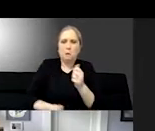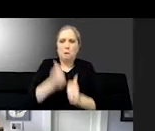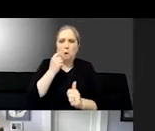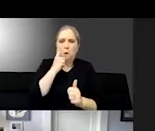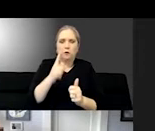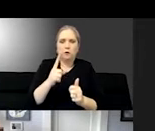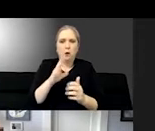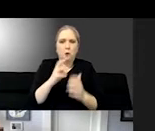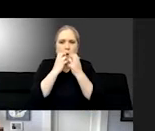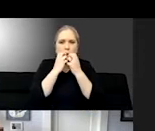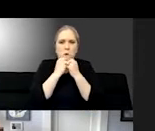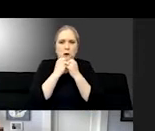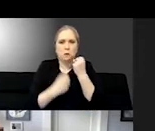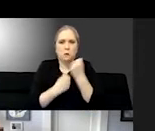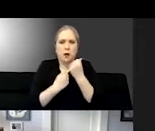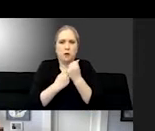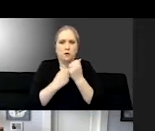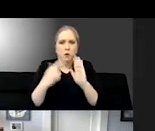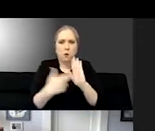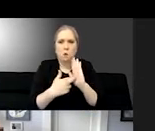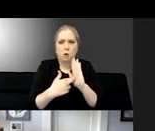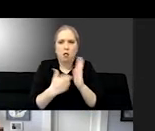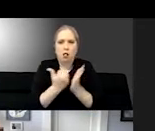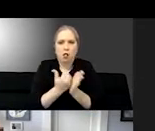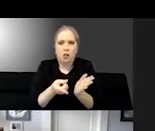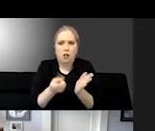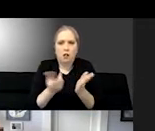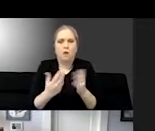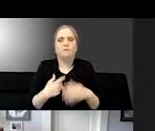I need to give my parents credit. As Holocaust survivors, they were very scared about my survival. They insisted that I always do better and never give up. I've known Neil for years. This man never, ever gives up.